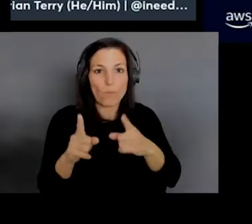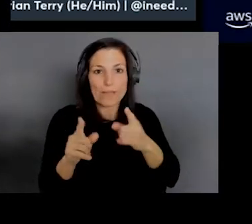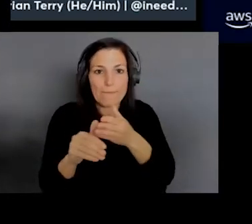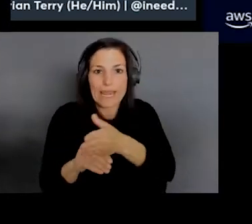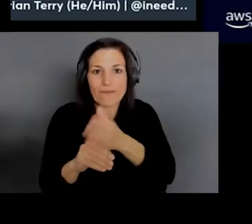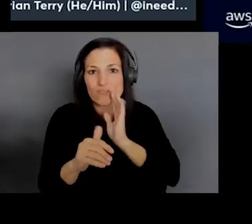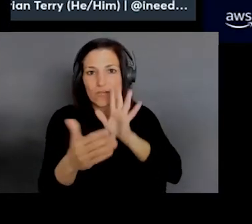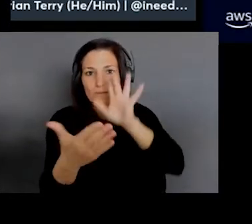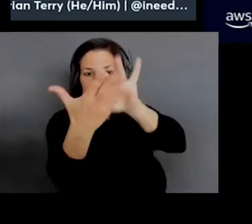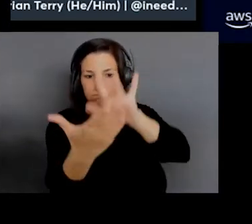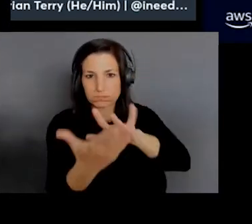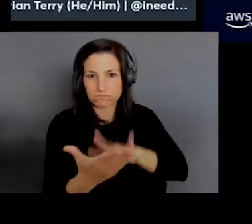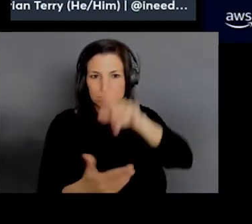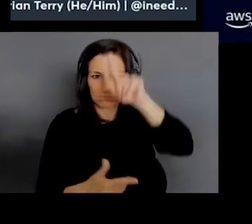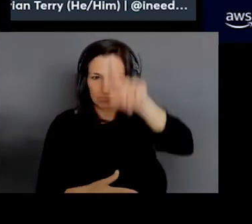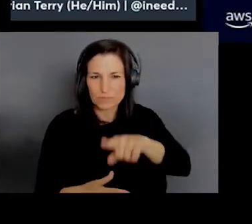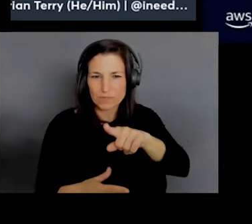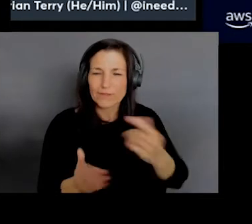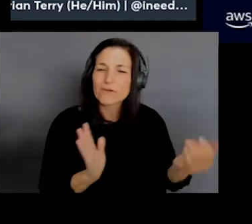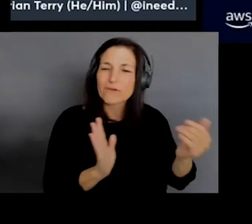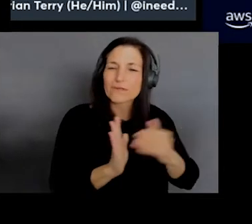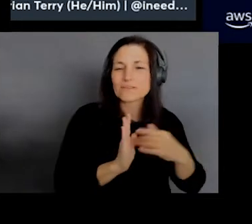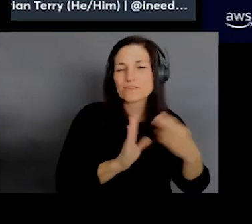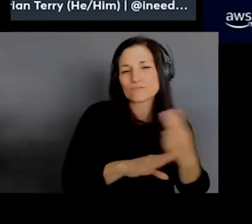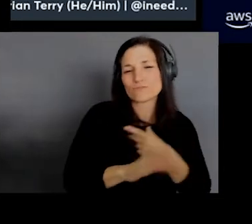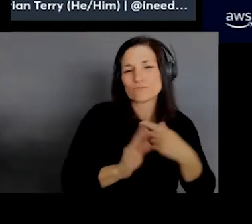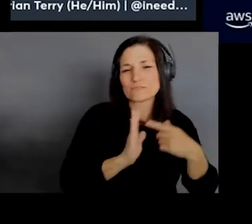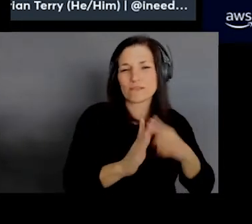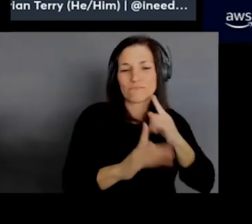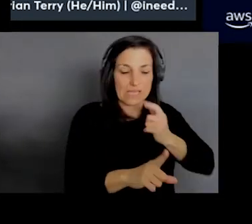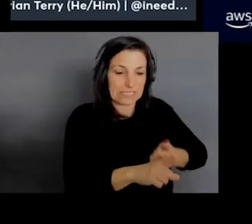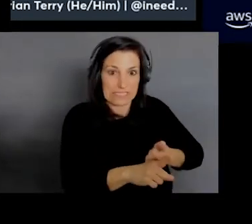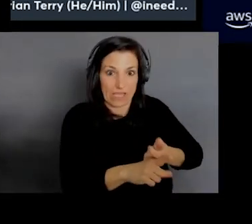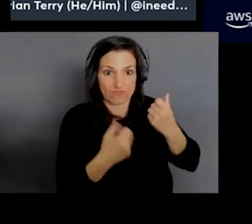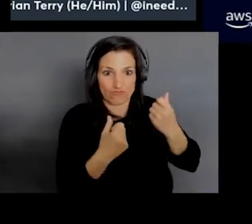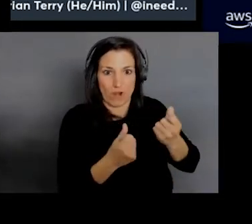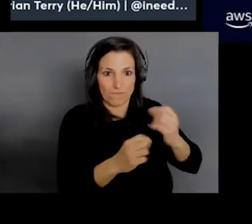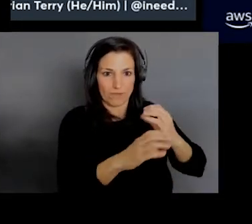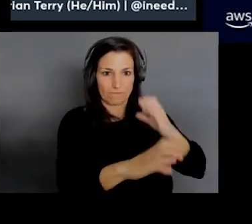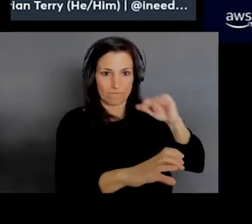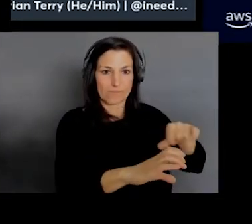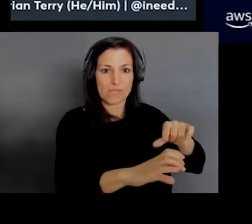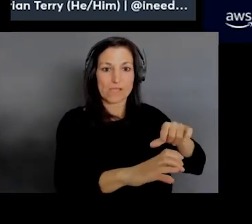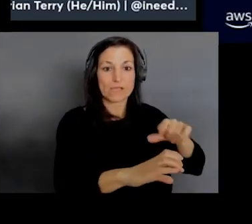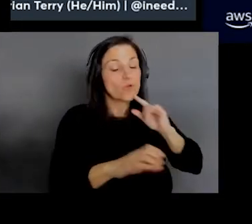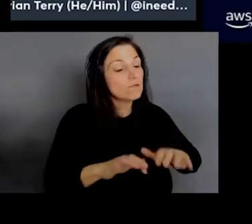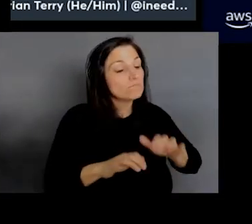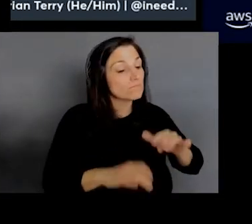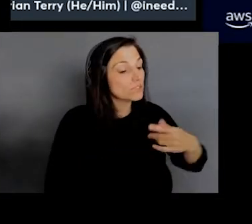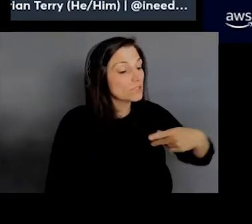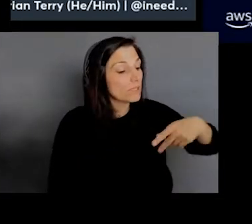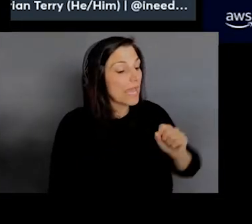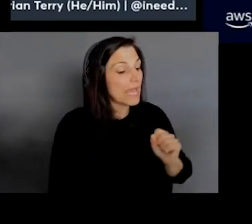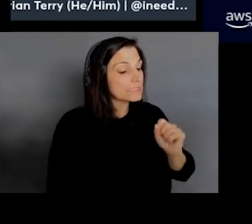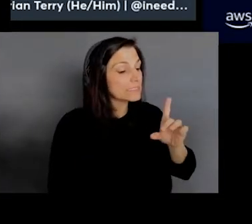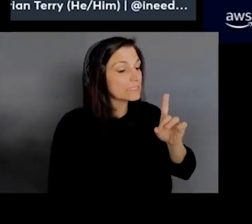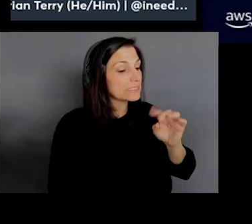our vehicle telemetry data example, right. So I'm emitting GPS data that's gonna go into, let's say, my Default event bus,